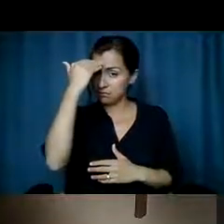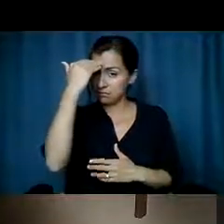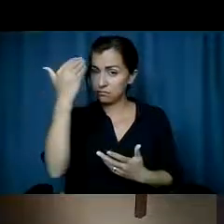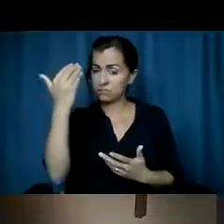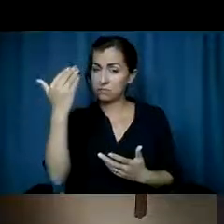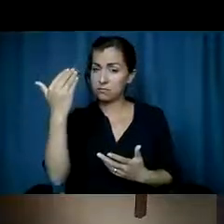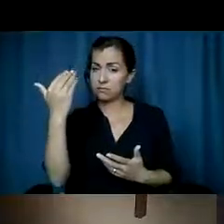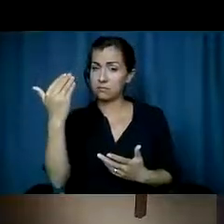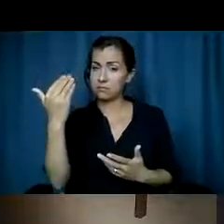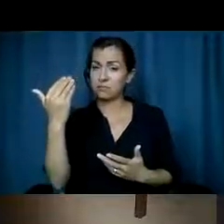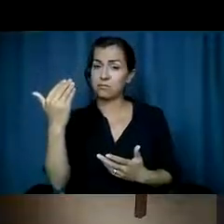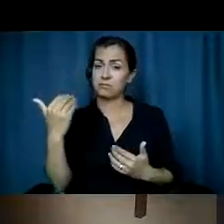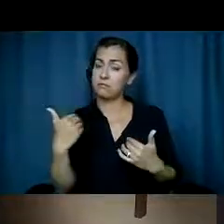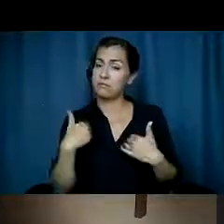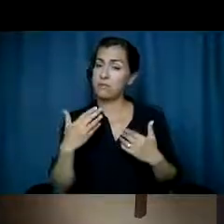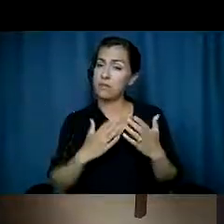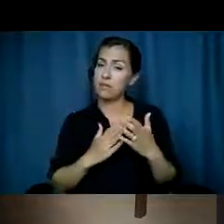what you've come up with in the past in today's presentation.